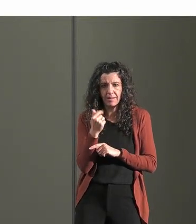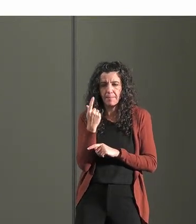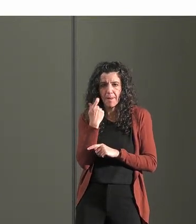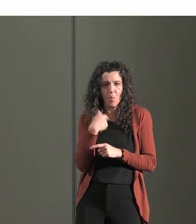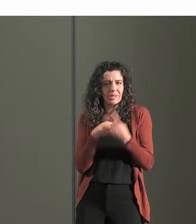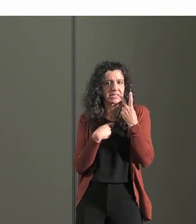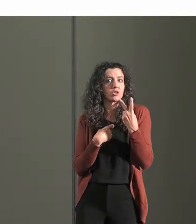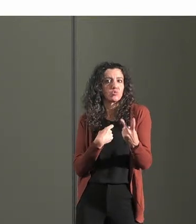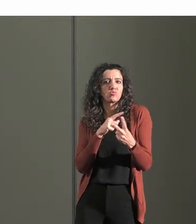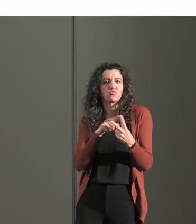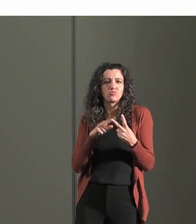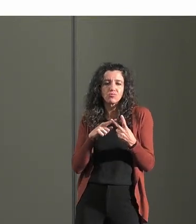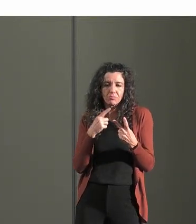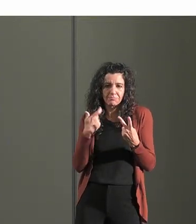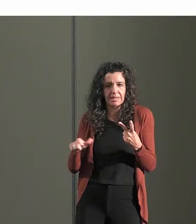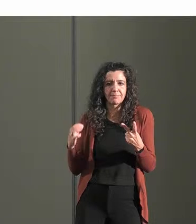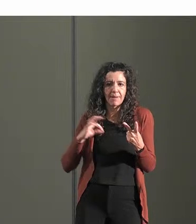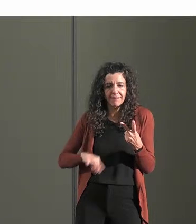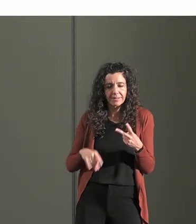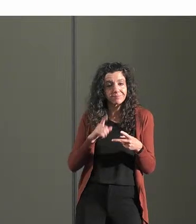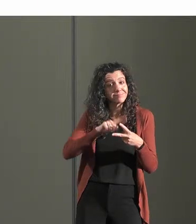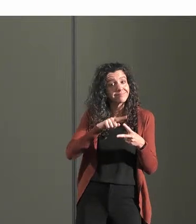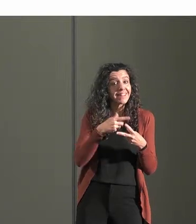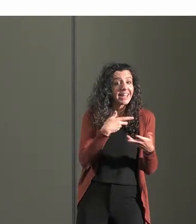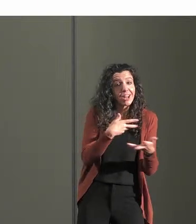More here we collected different types of data. We